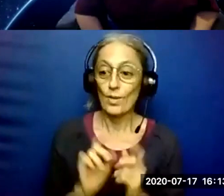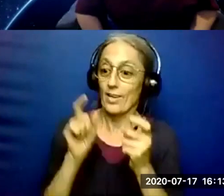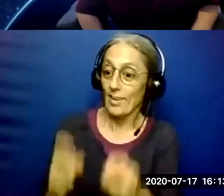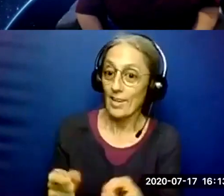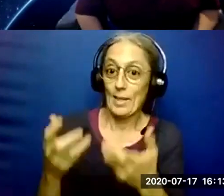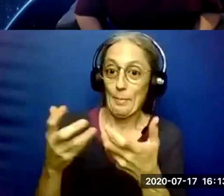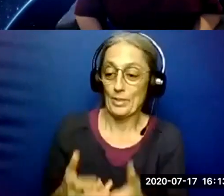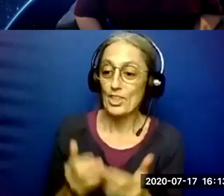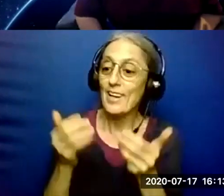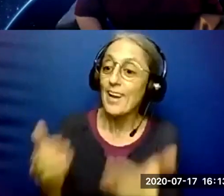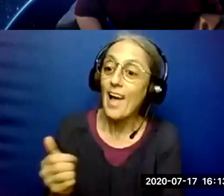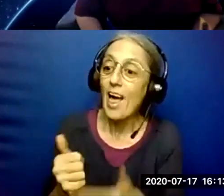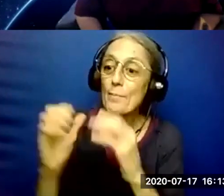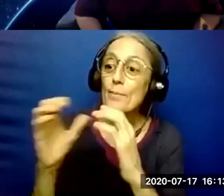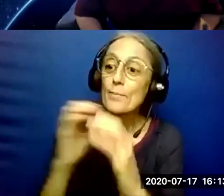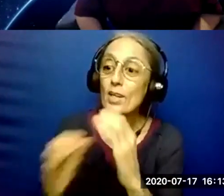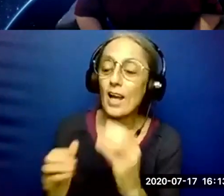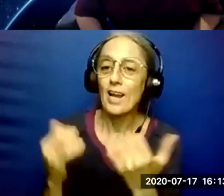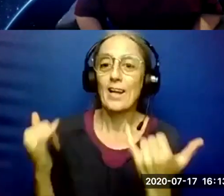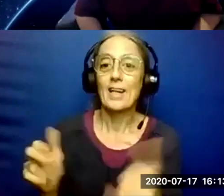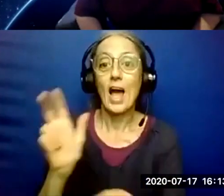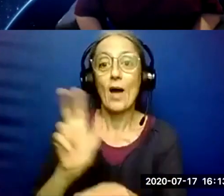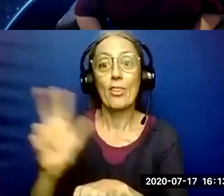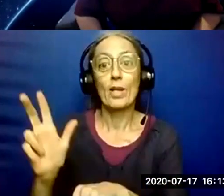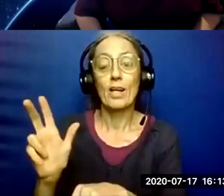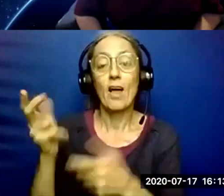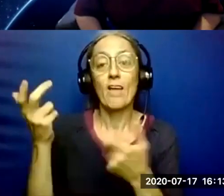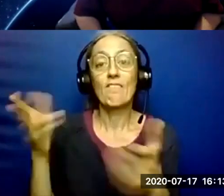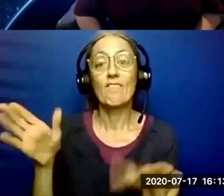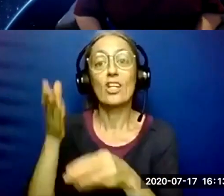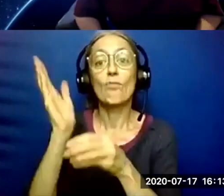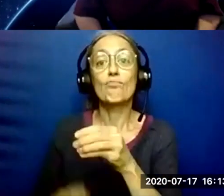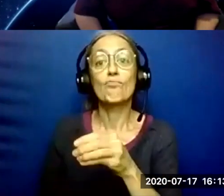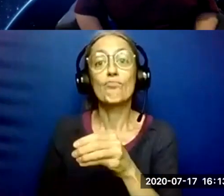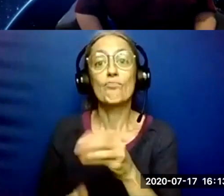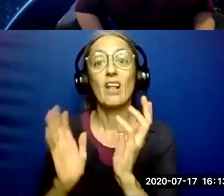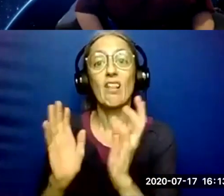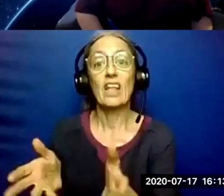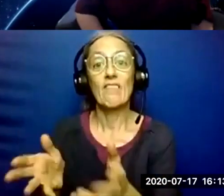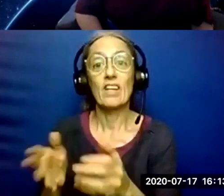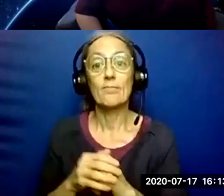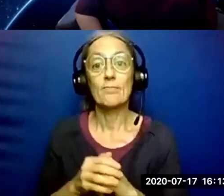at 3 o'clock at the end of a day, or on a Friday, or over the summer, take that away?